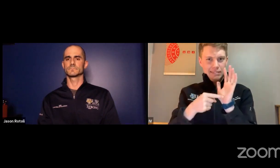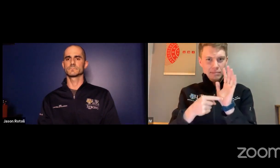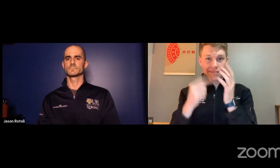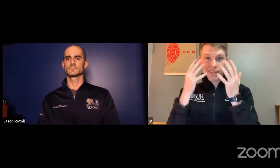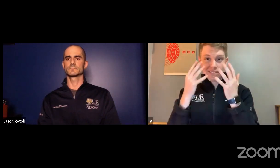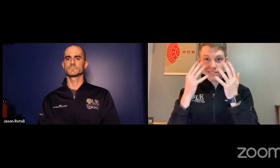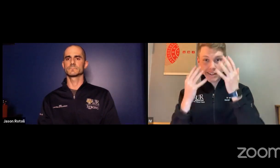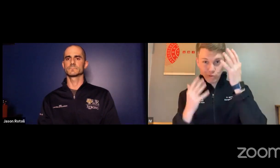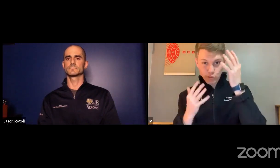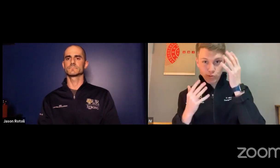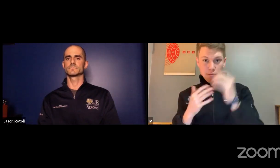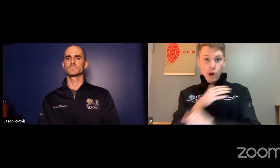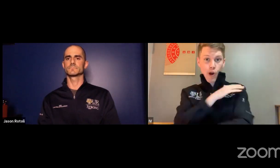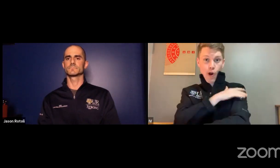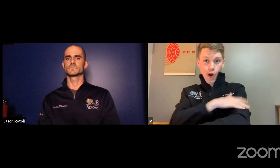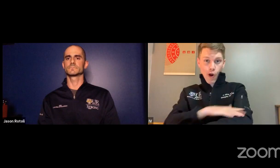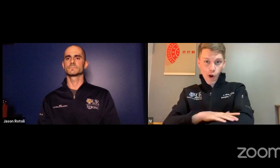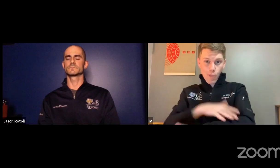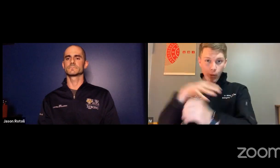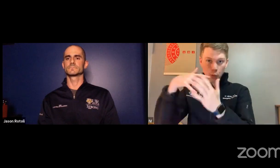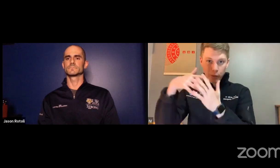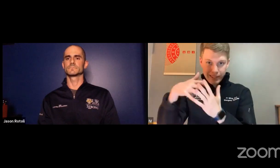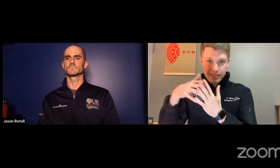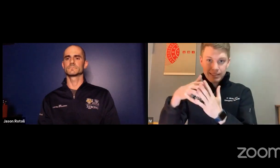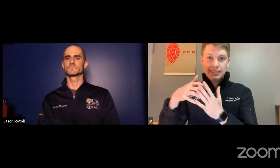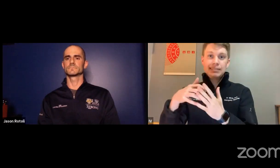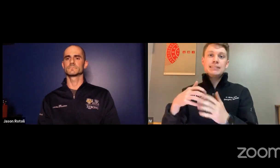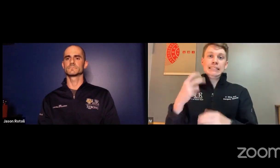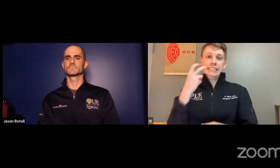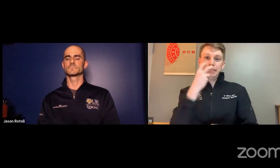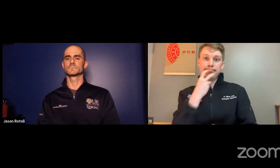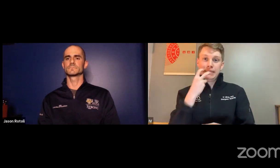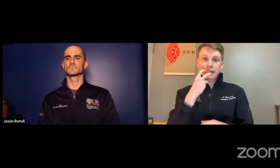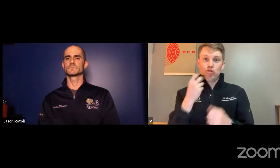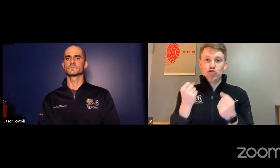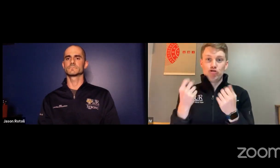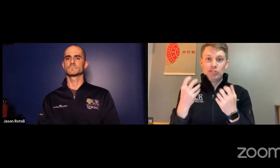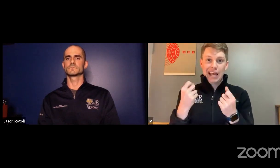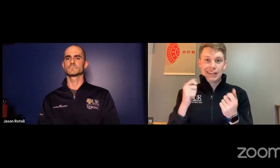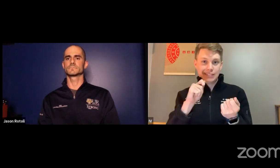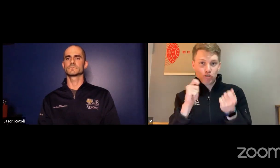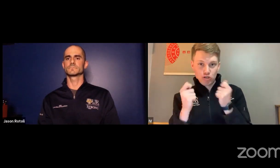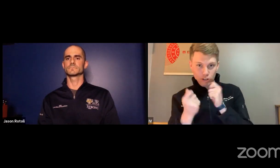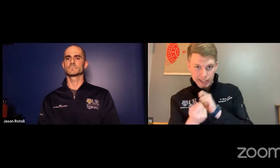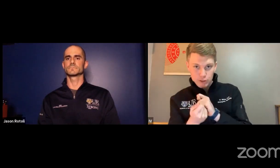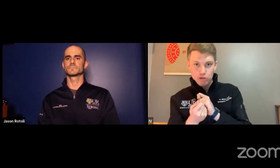If you really are having a heart attack or the possibility, it could be not so serious and you